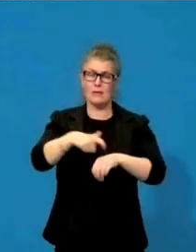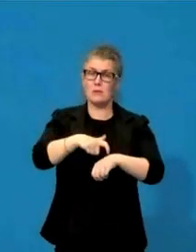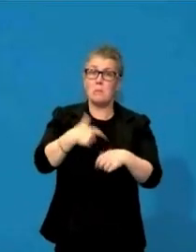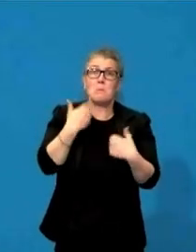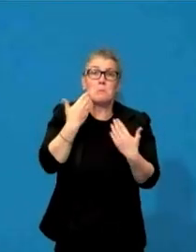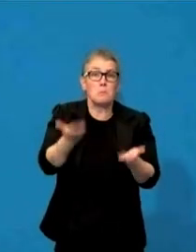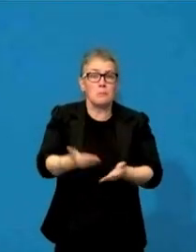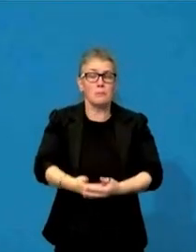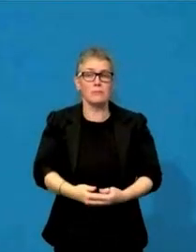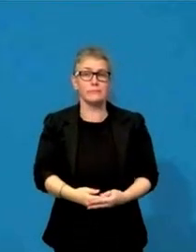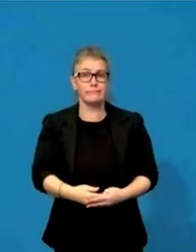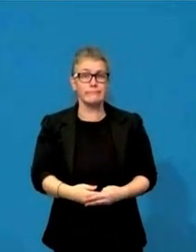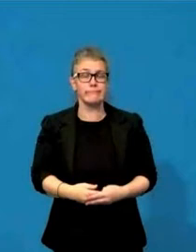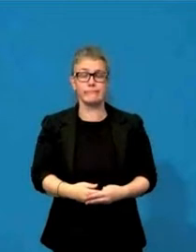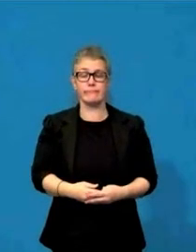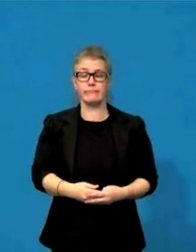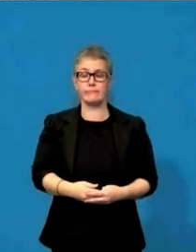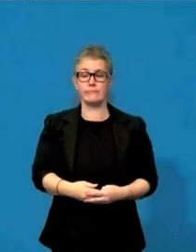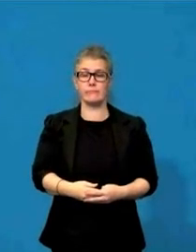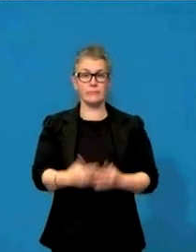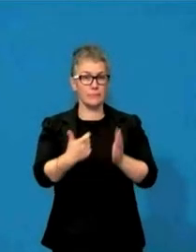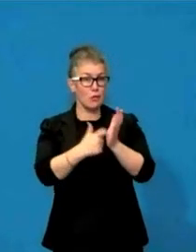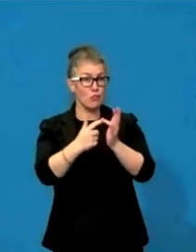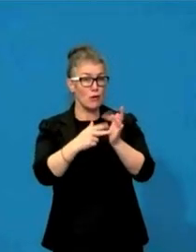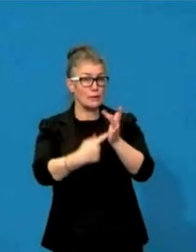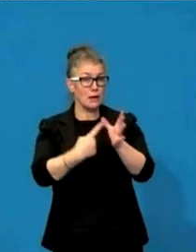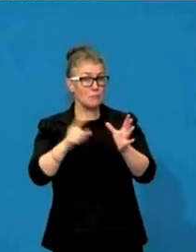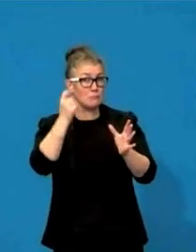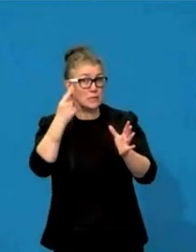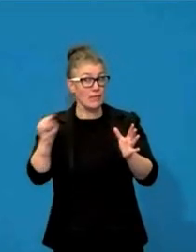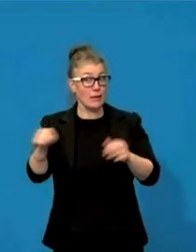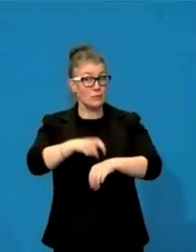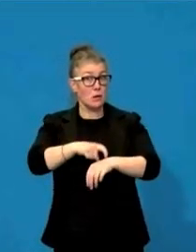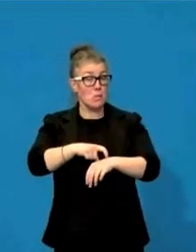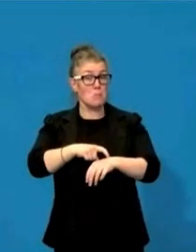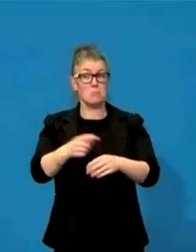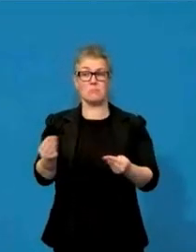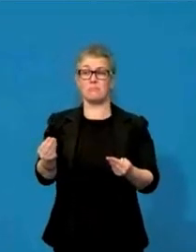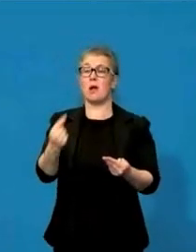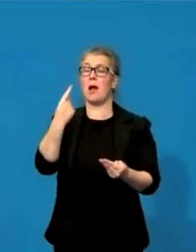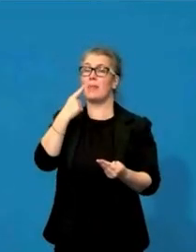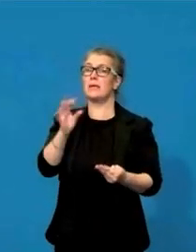Yeah. MS TARRAGO: Did Ronita understand it at that time? No. I don't - I don't think she - she did.